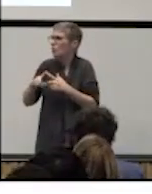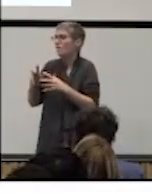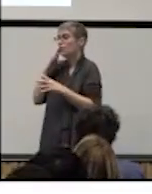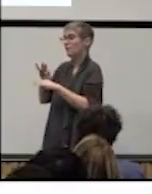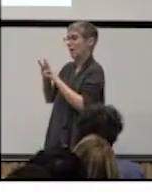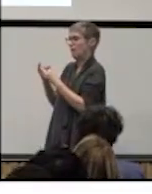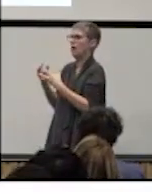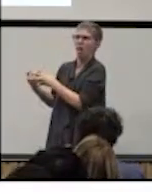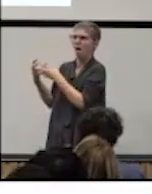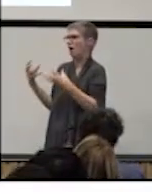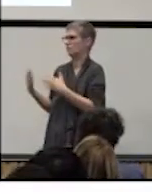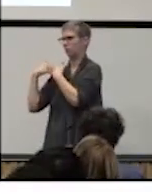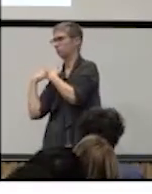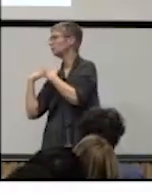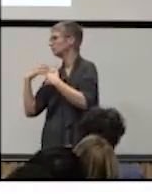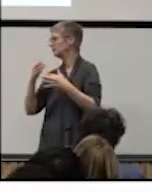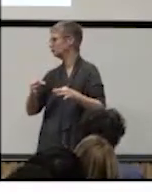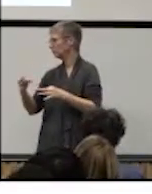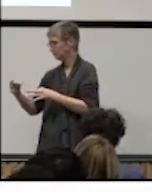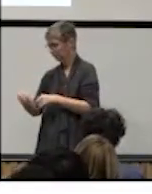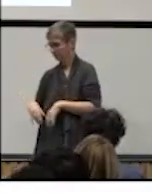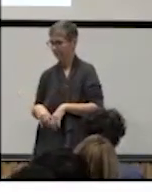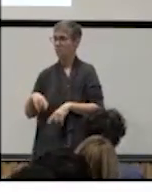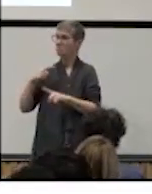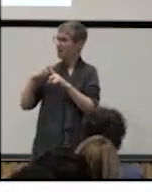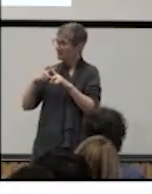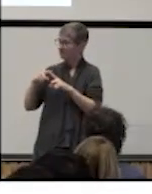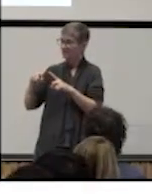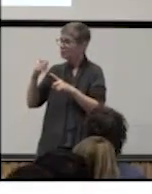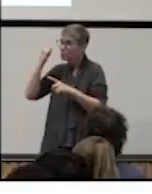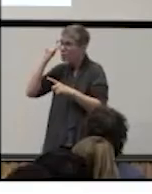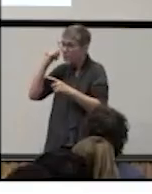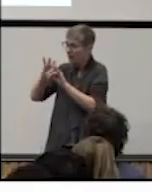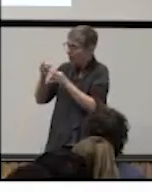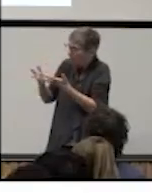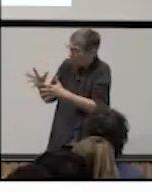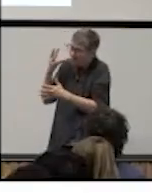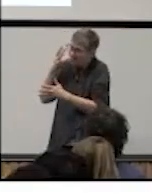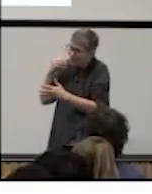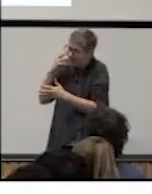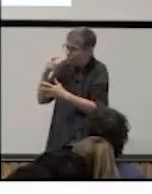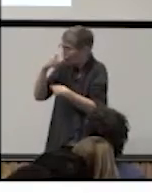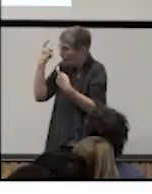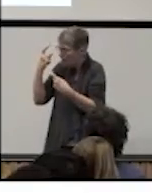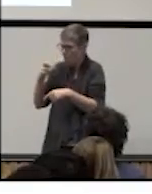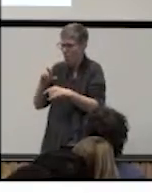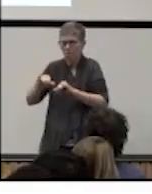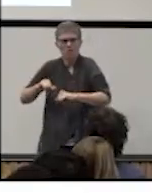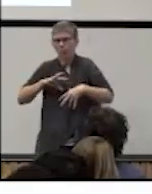When you layer on top of that, families who've experienced trauma, families experiencing grief of an unexpected diagnosis,